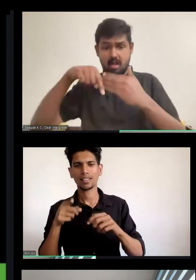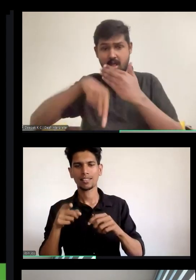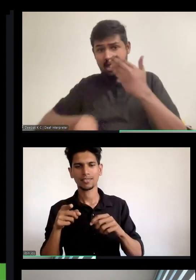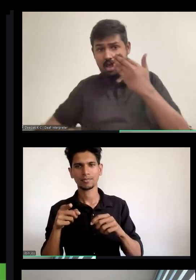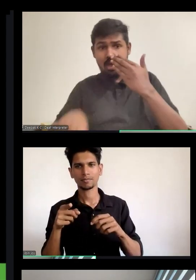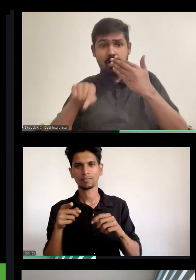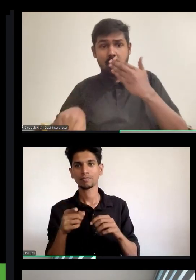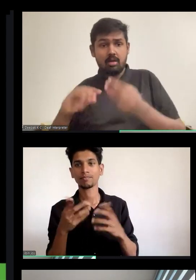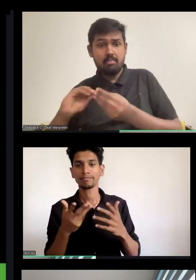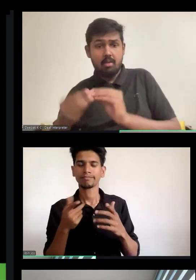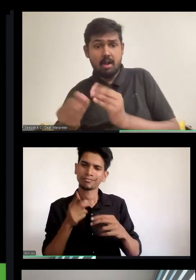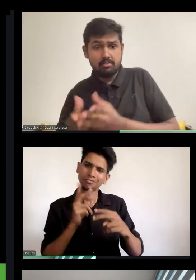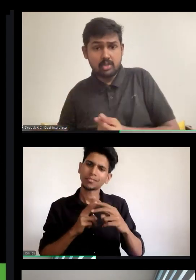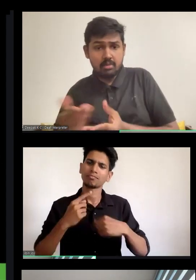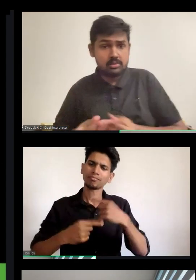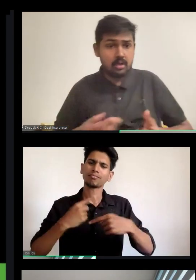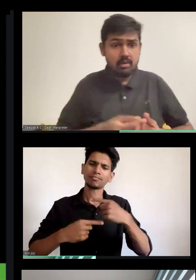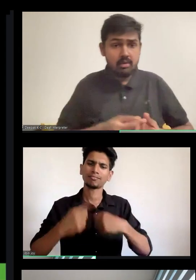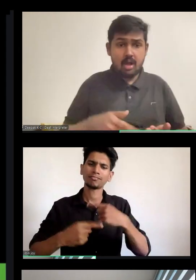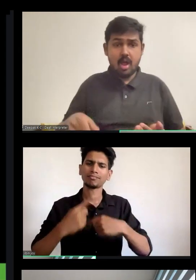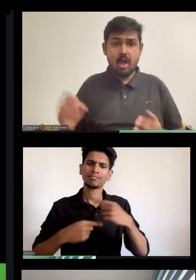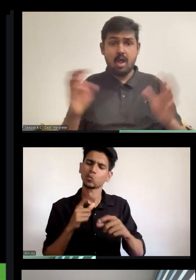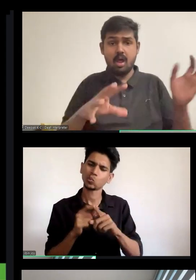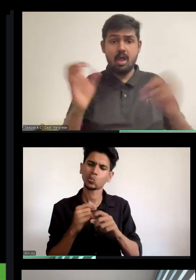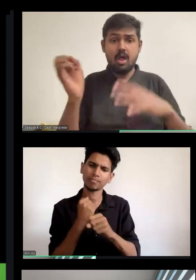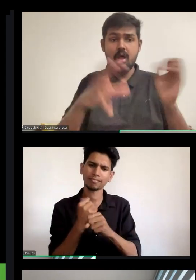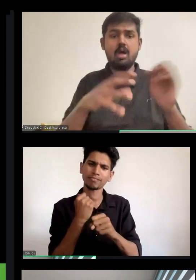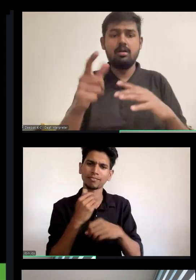Your leadership must invest to get that flywheel.